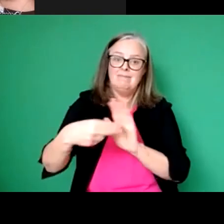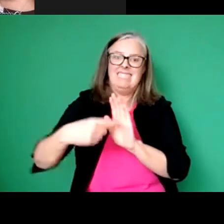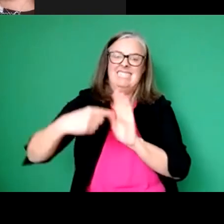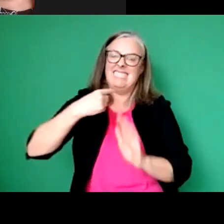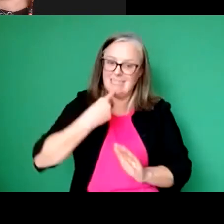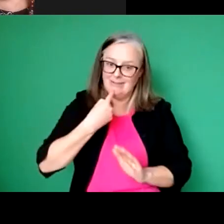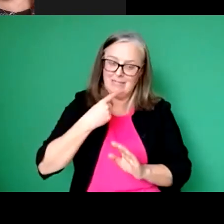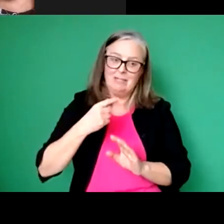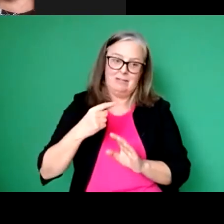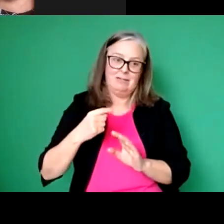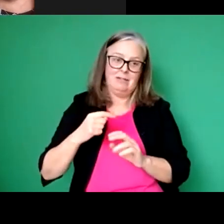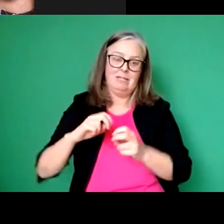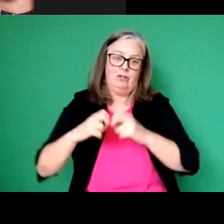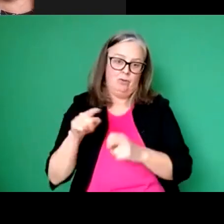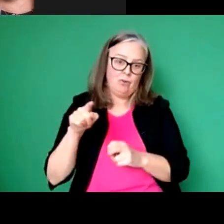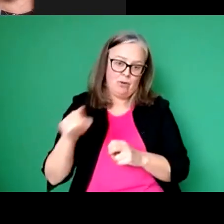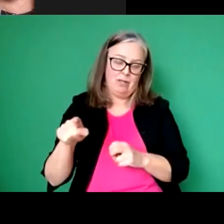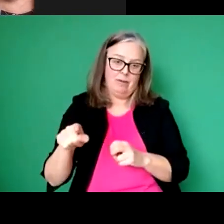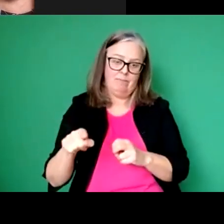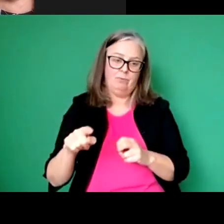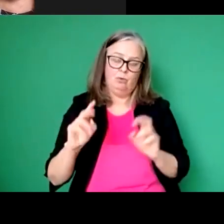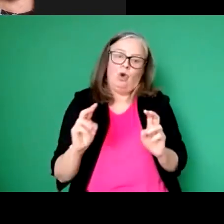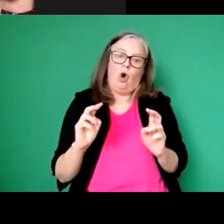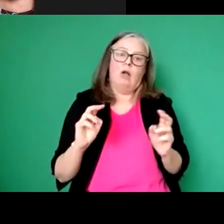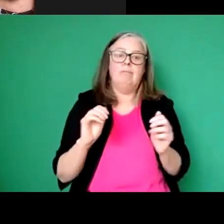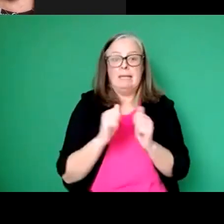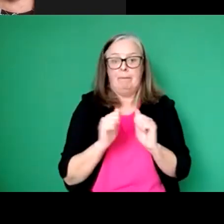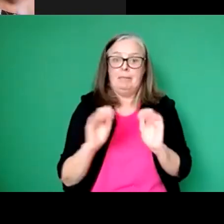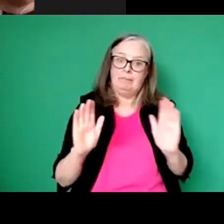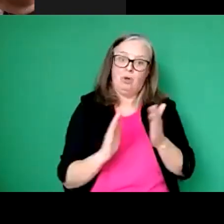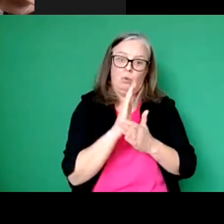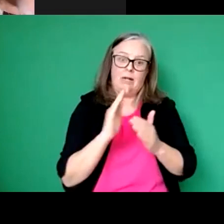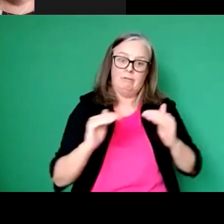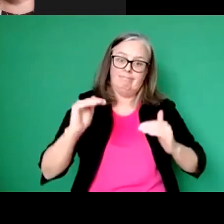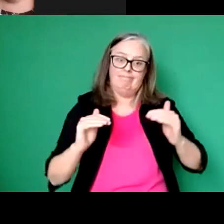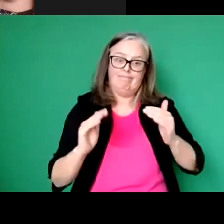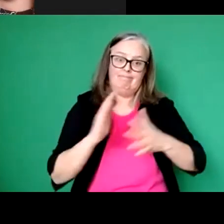competing rights and i think then the focus should always be on finding ways for everybody's rights